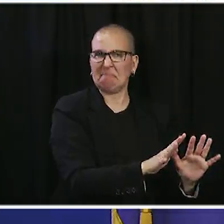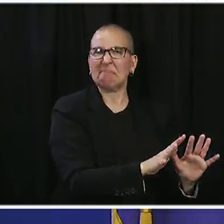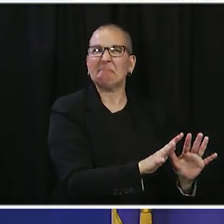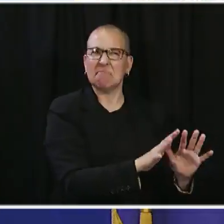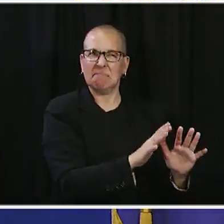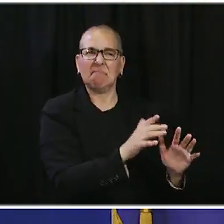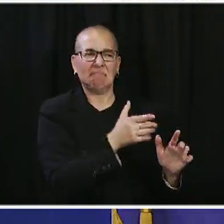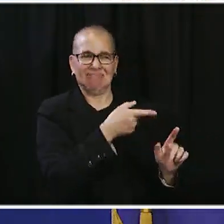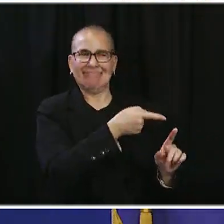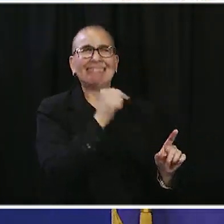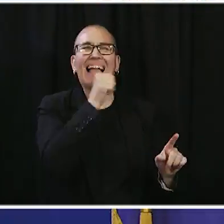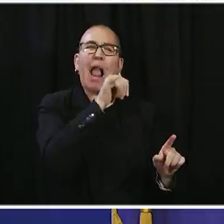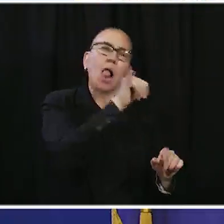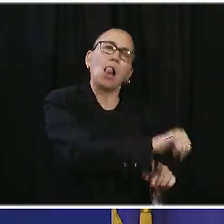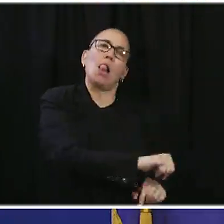AND FROM THAT PERSPECTIVE, YOU KNOW, WE